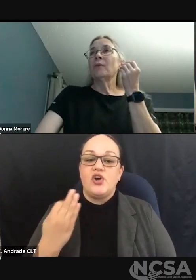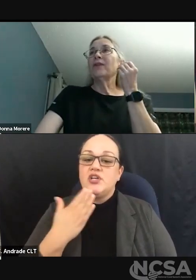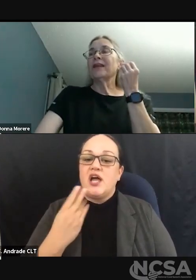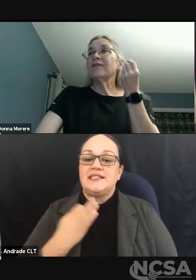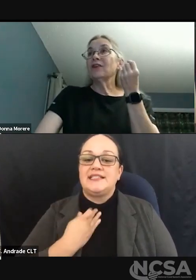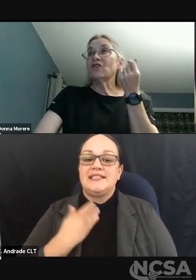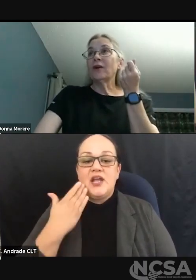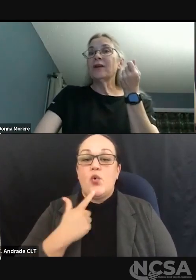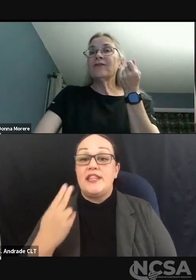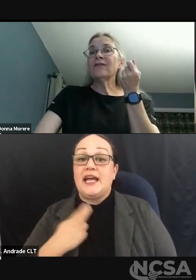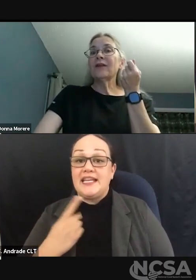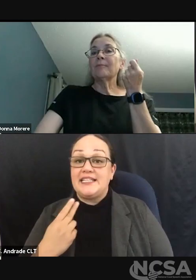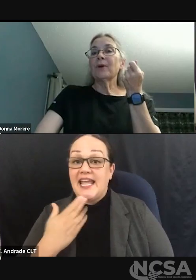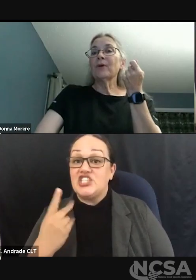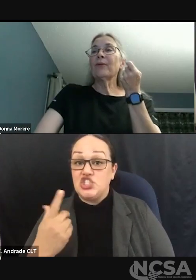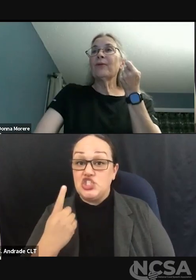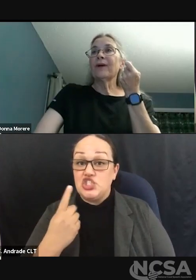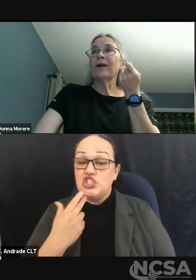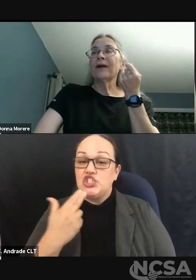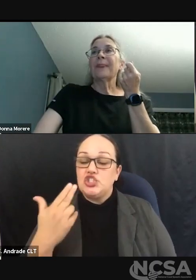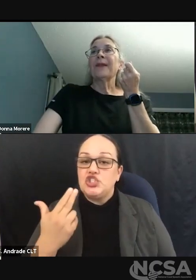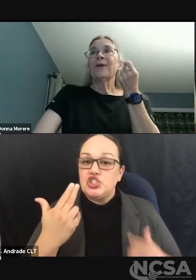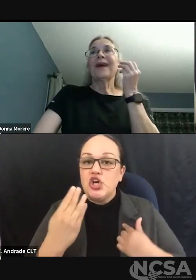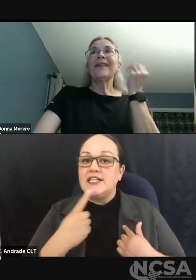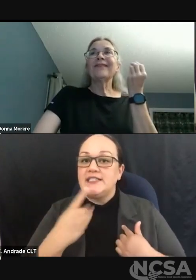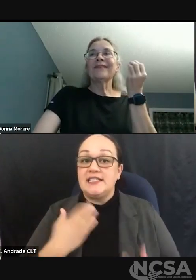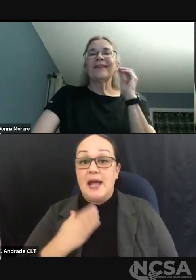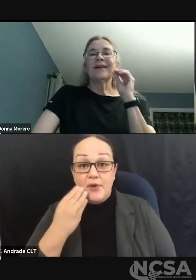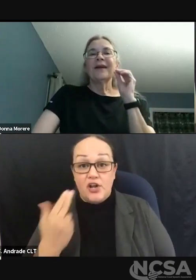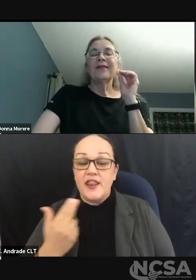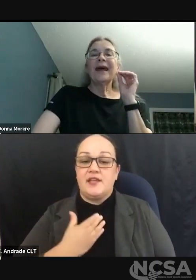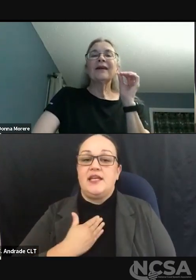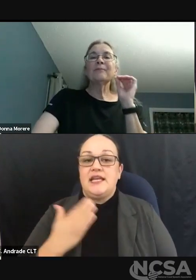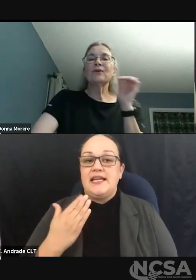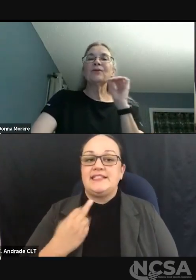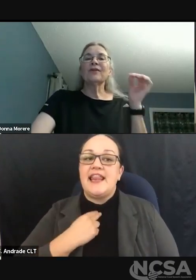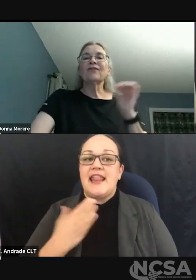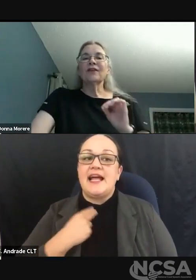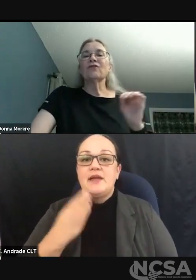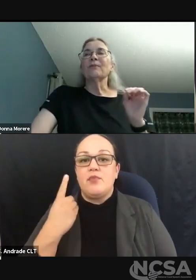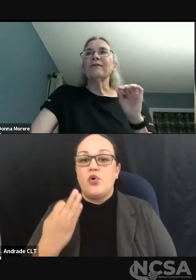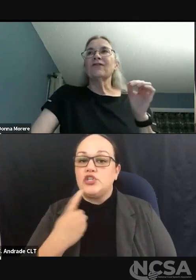like when the kids get jaundiced at birth. Okay, that can produce this syndrome